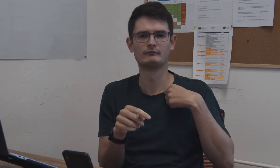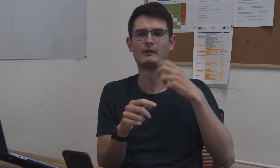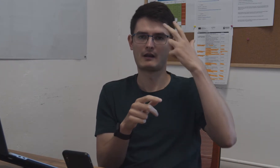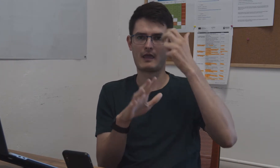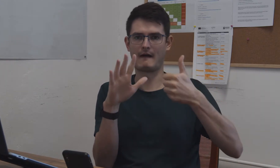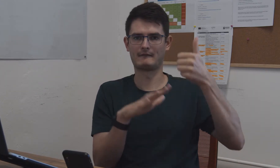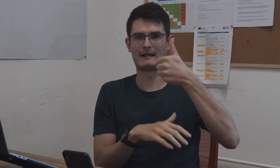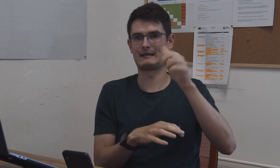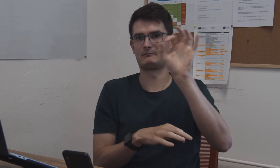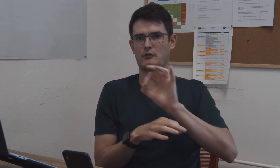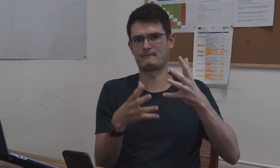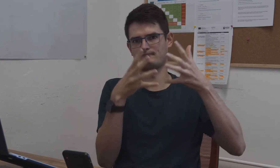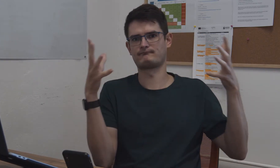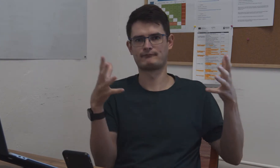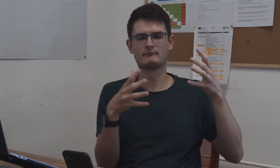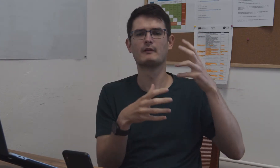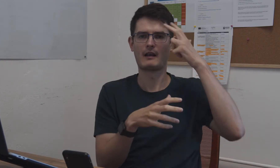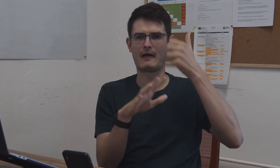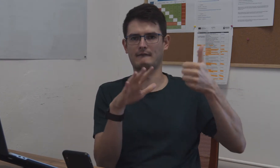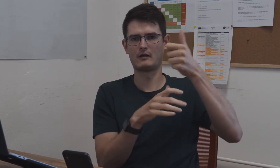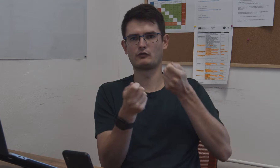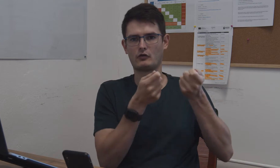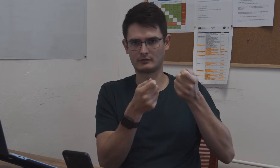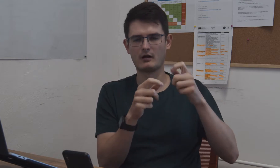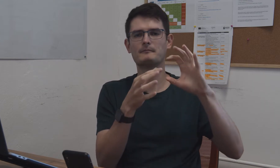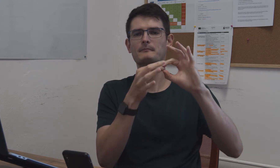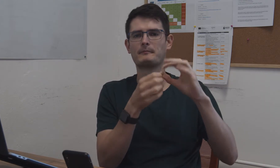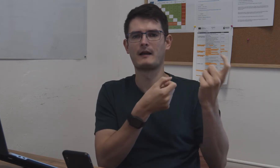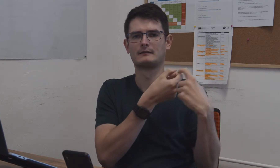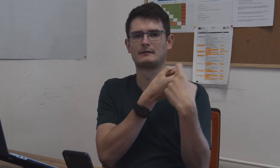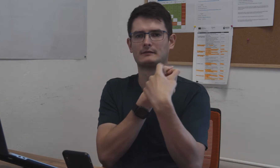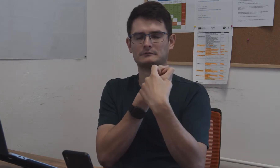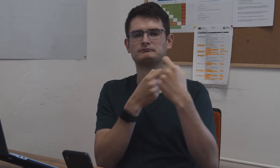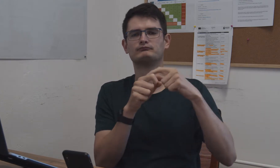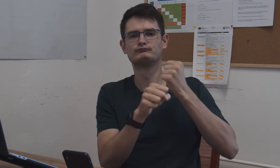I work on one big project as the main coordinator, and the other partners got involved.